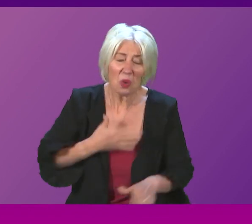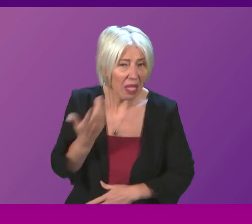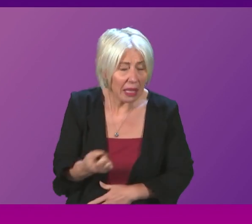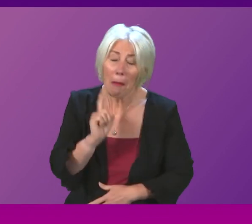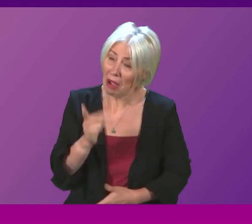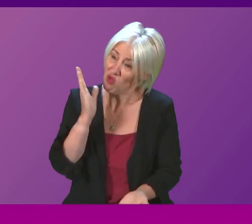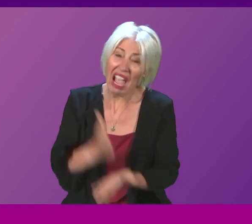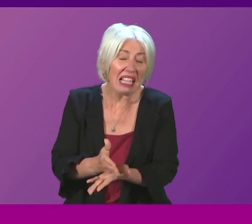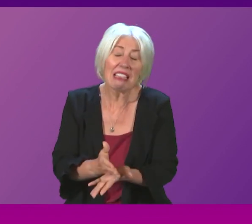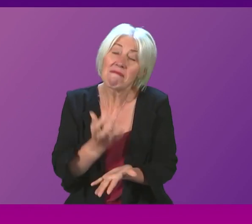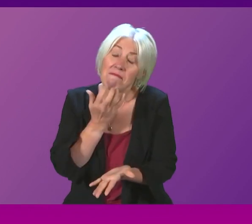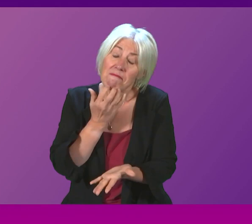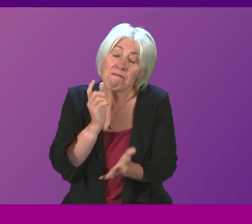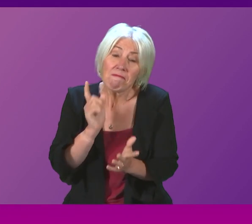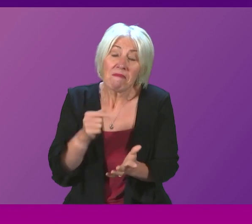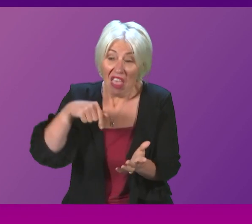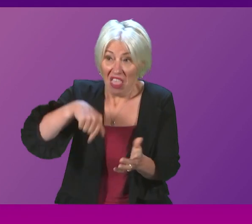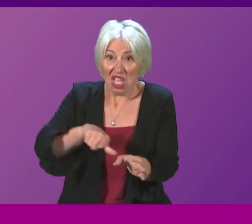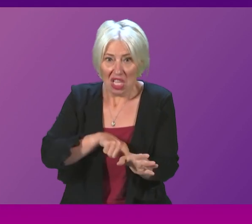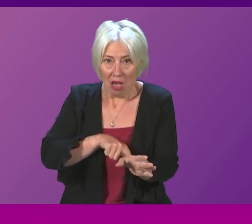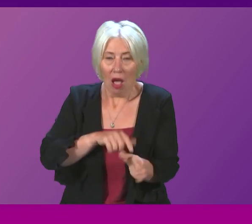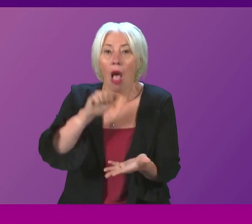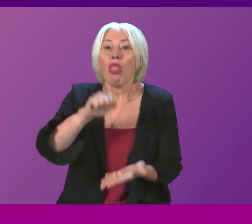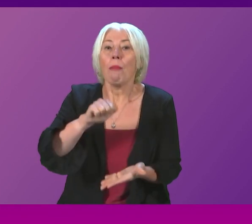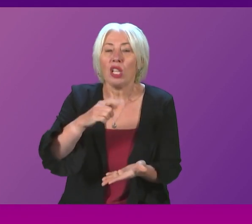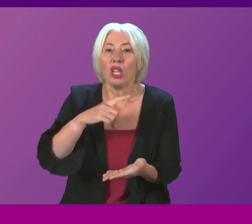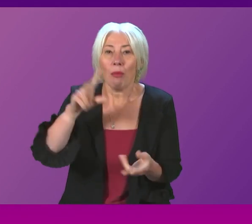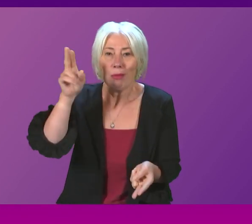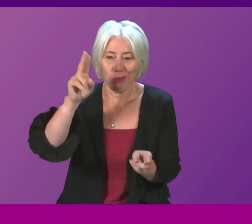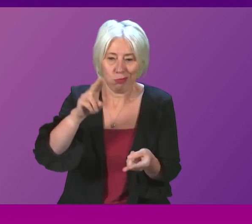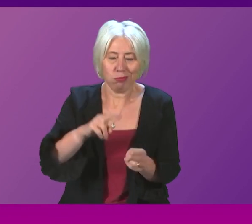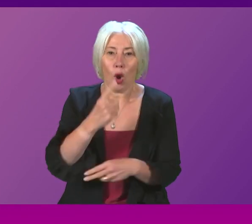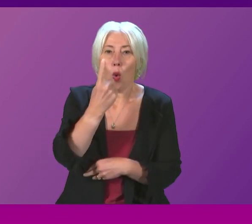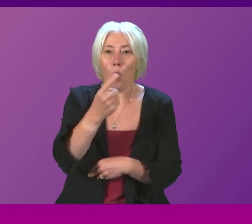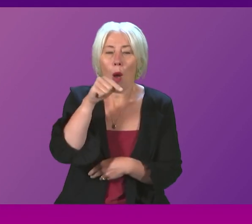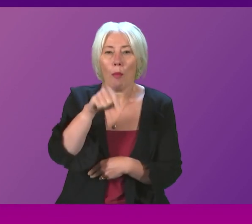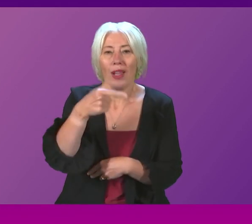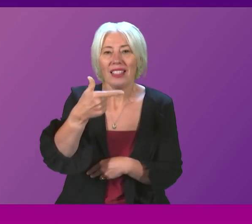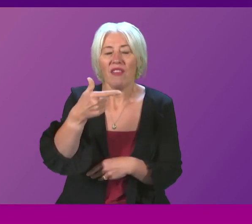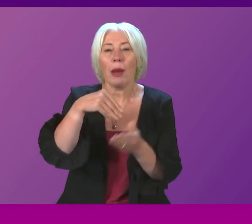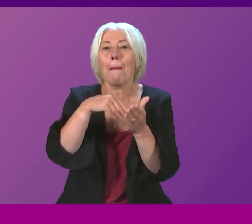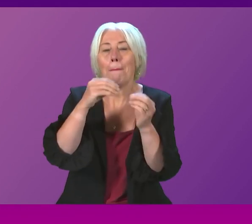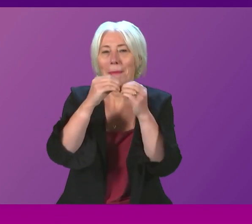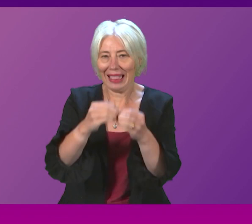is that, this year, our budget has been eroded to the tune of £1.7 billion because of inflation.